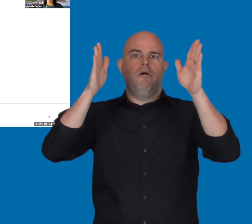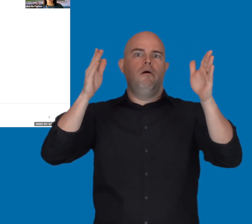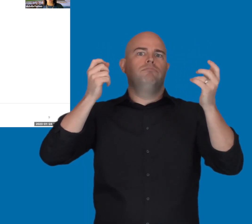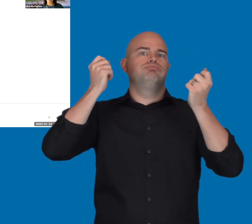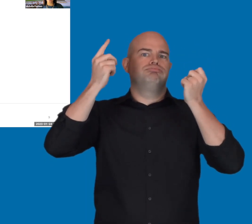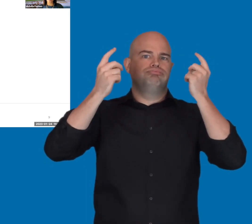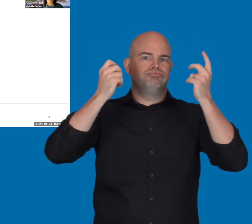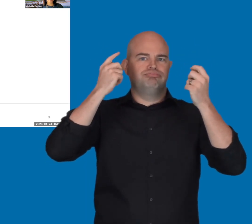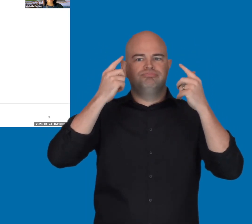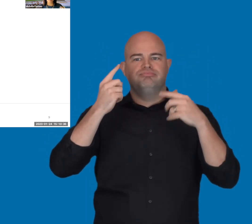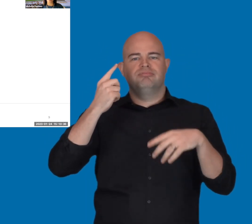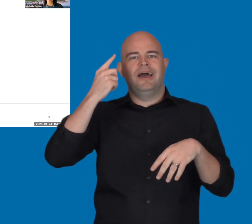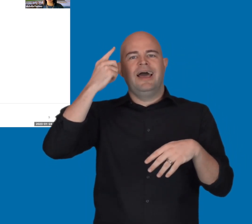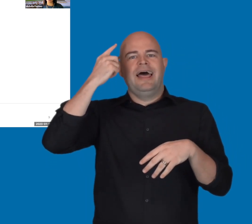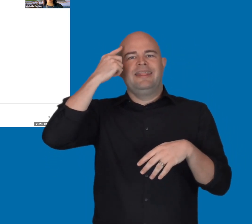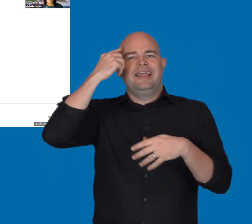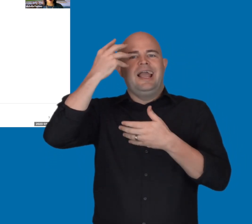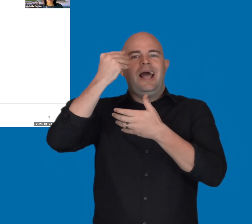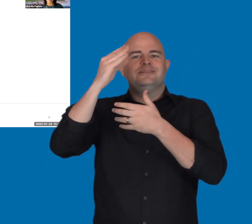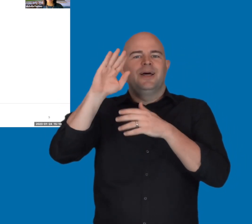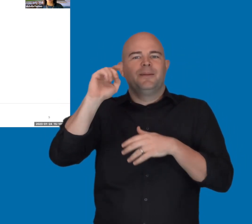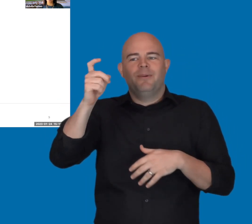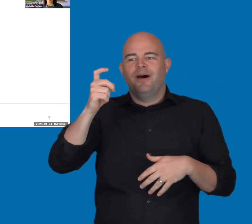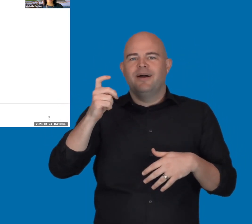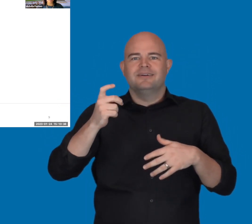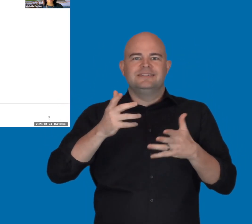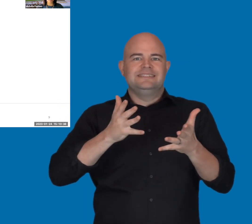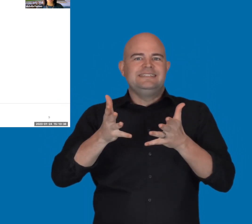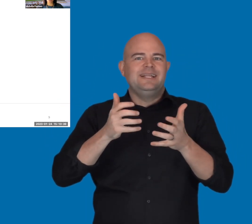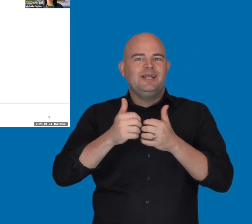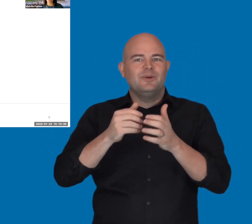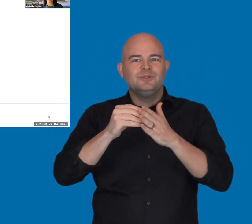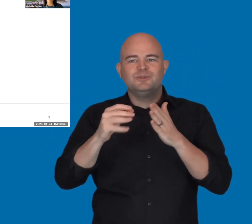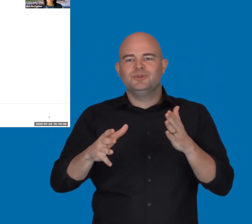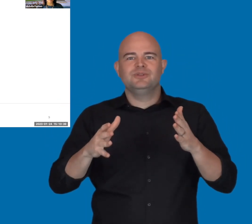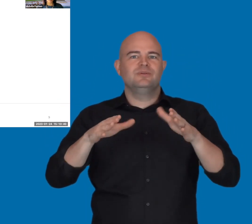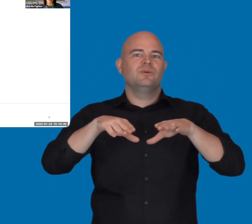to incorporate the Ability Ally training in with this new on boarding.